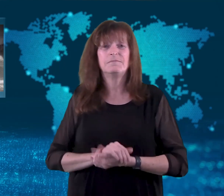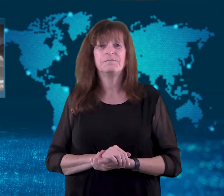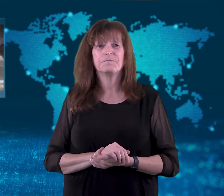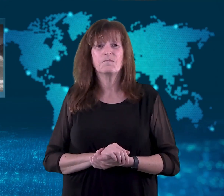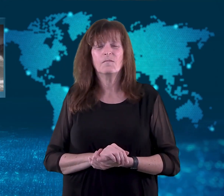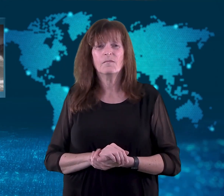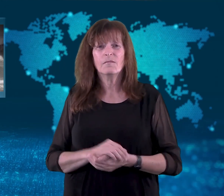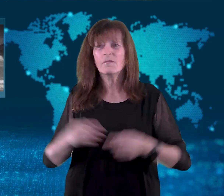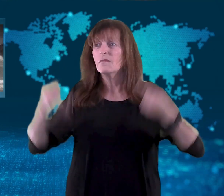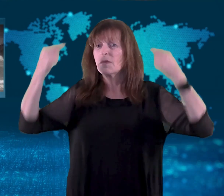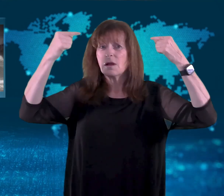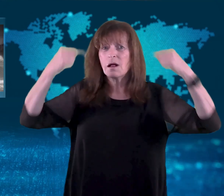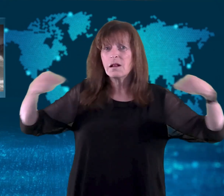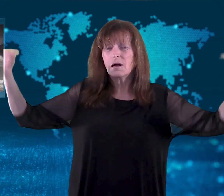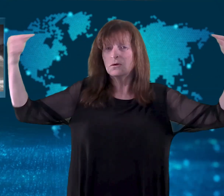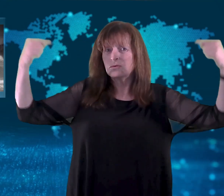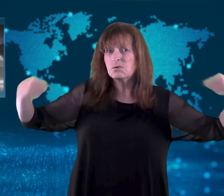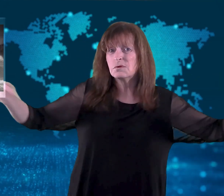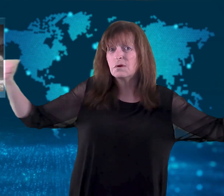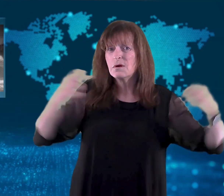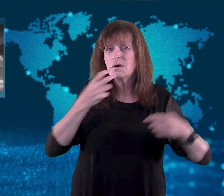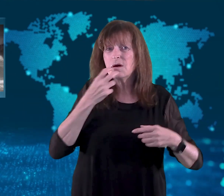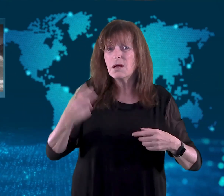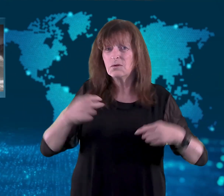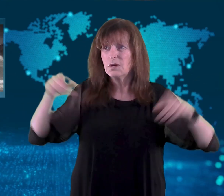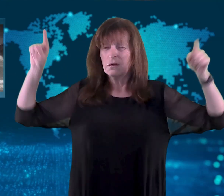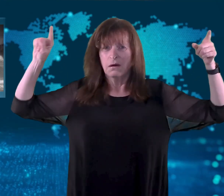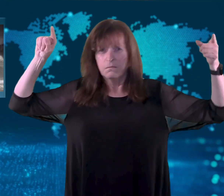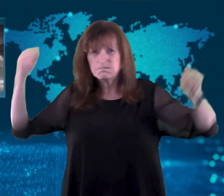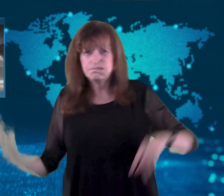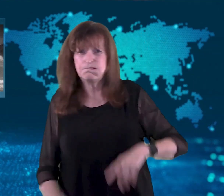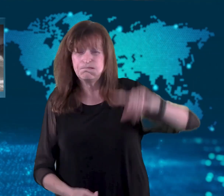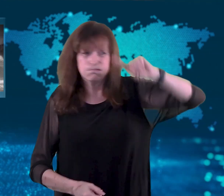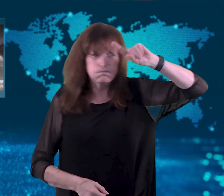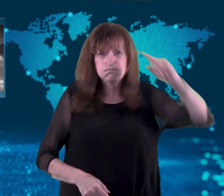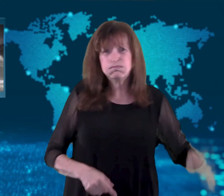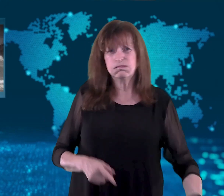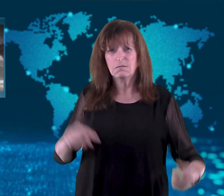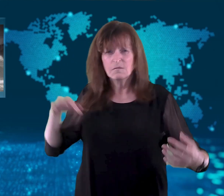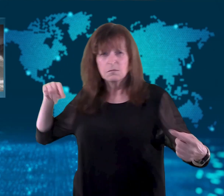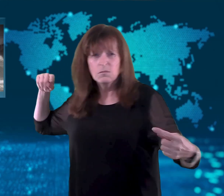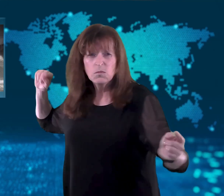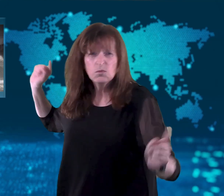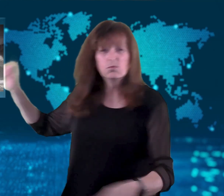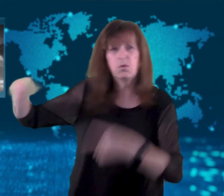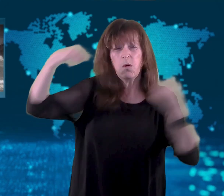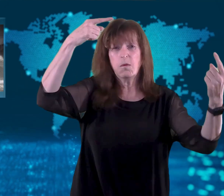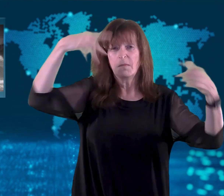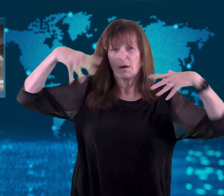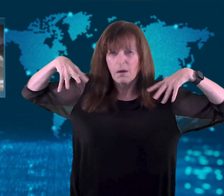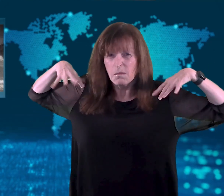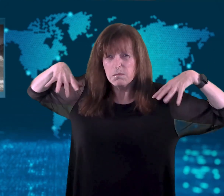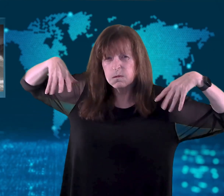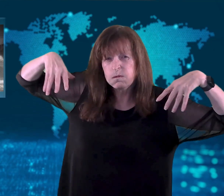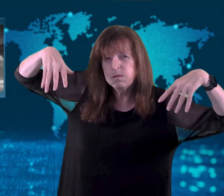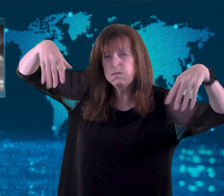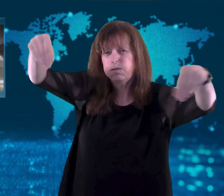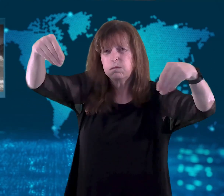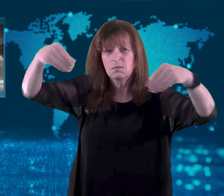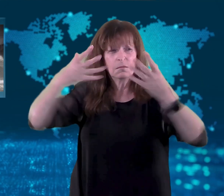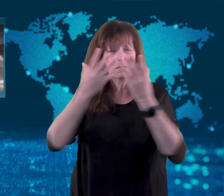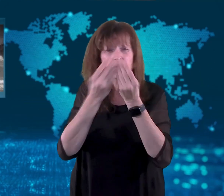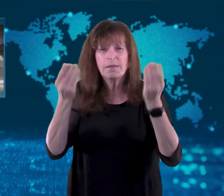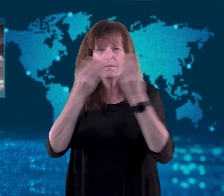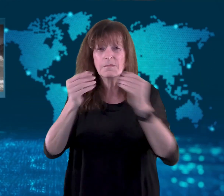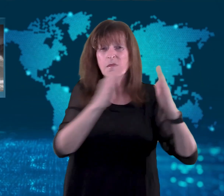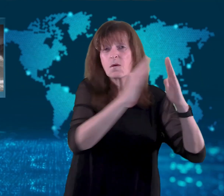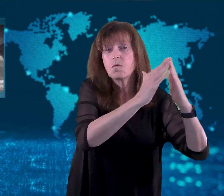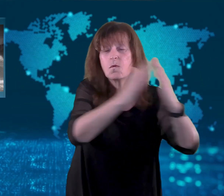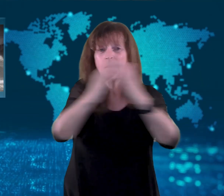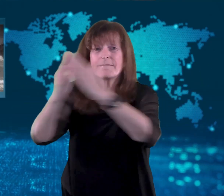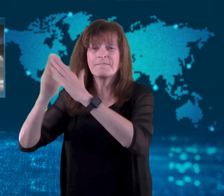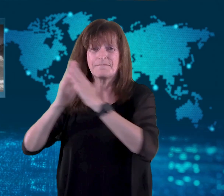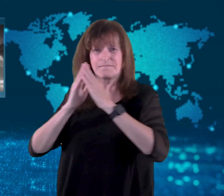Power lines were taken down by the storm, causing blackouts for thousands of homes.